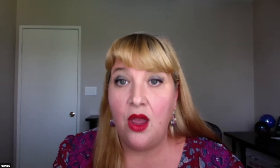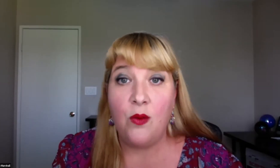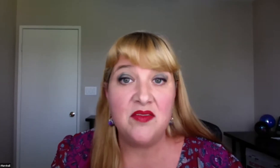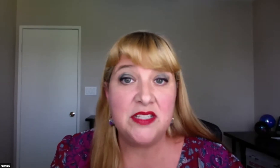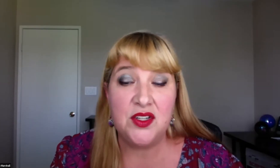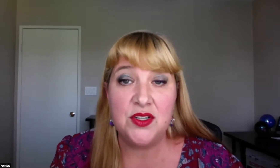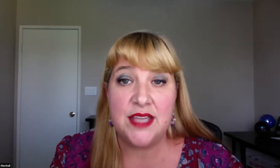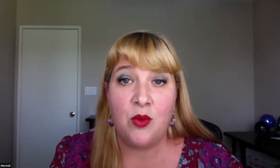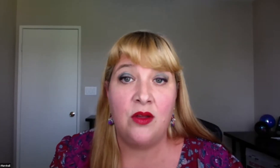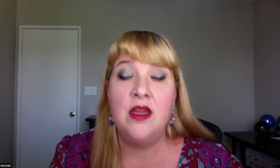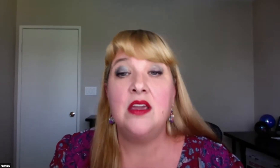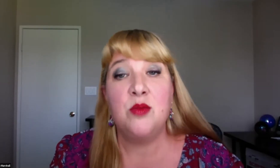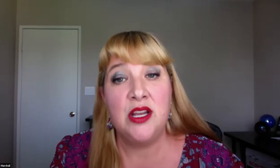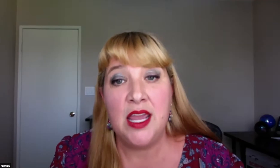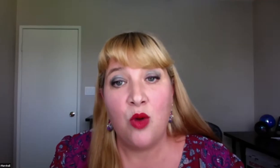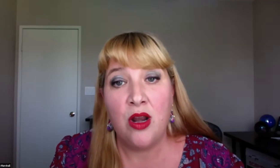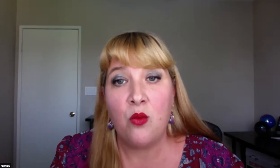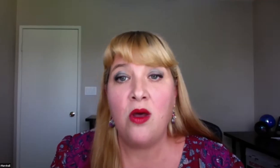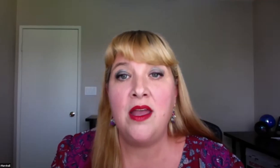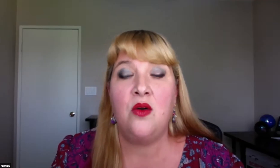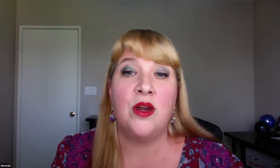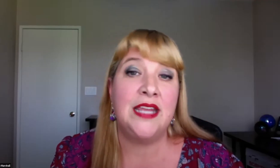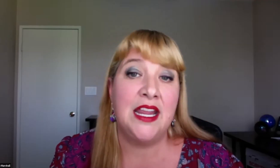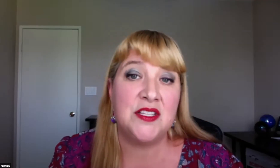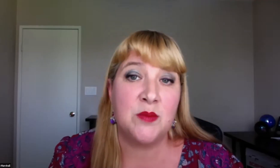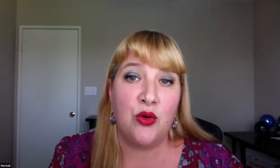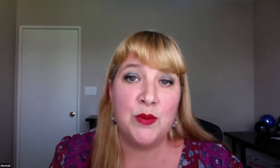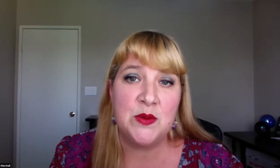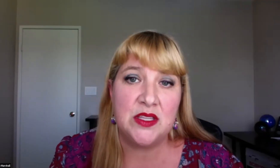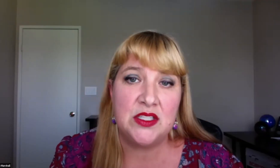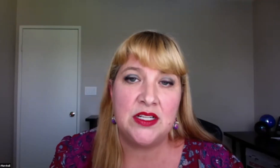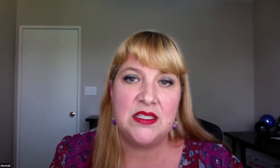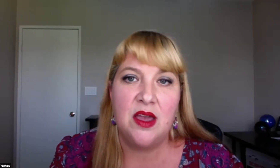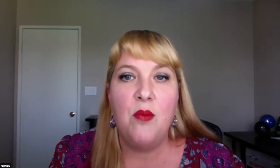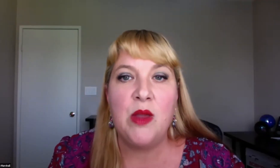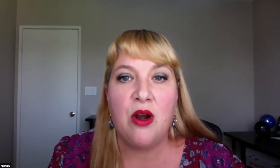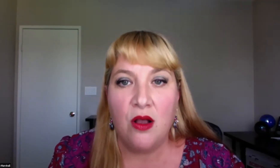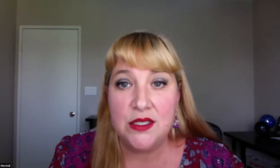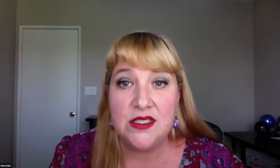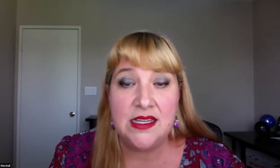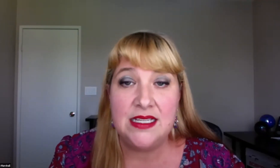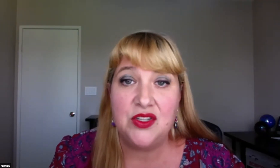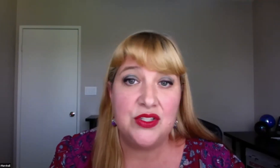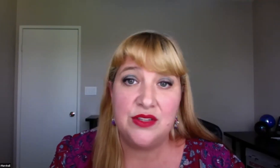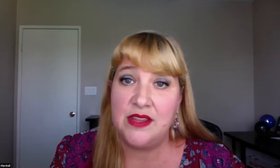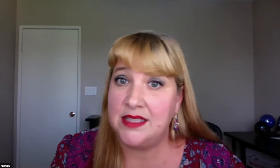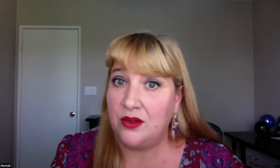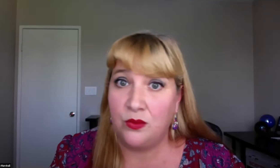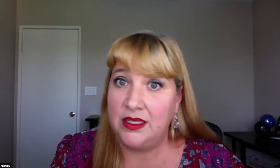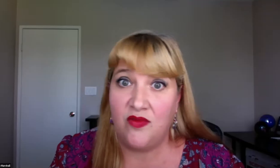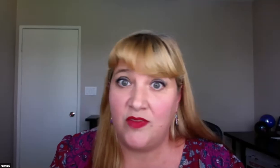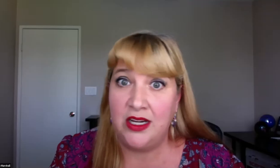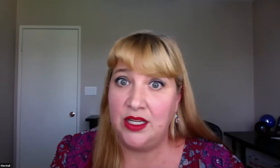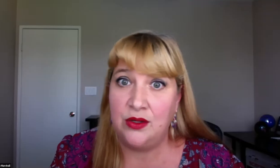Renee Marshall: We have teachers that will communicate one on one or engage in small groups with the students. But we are also seeing teachers do things that are really very new.